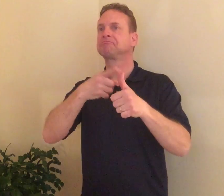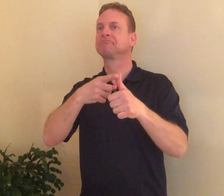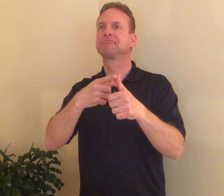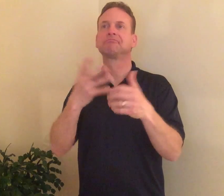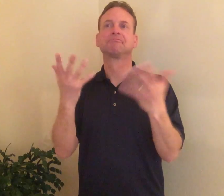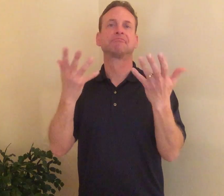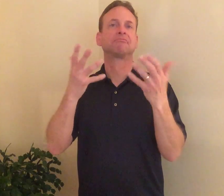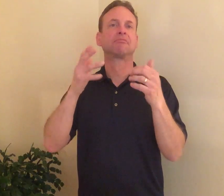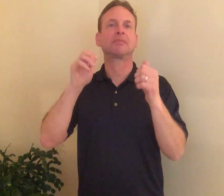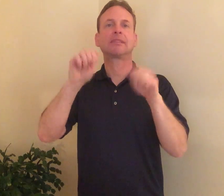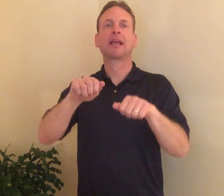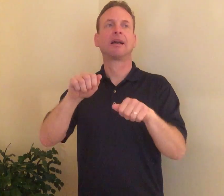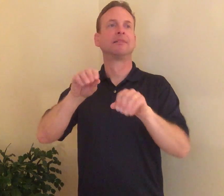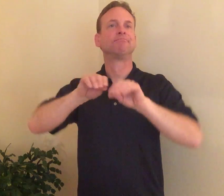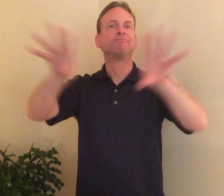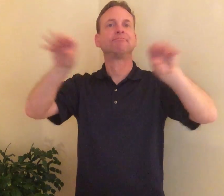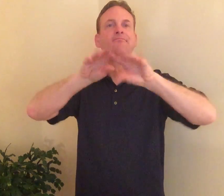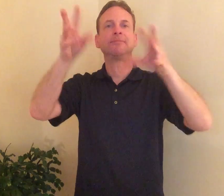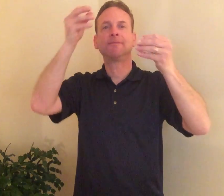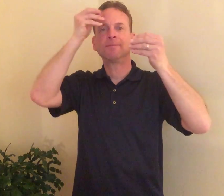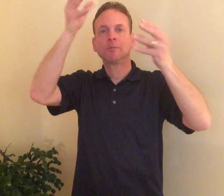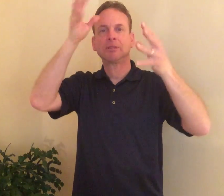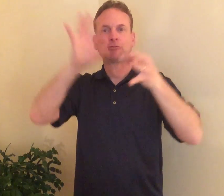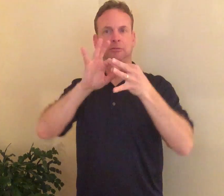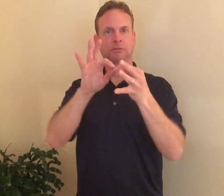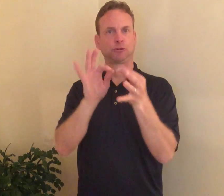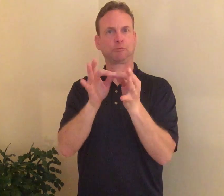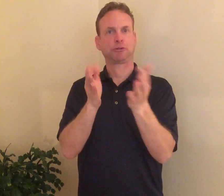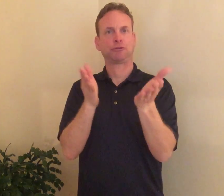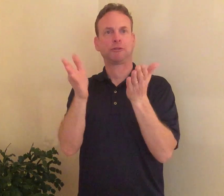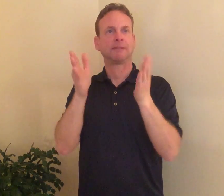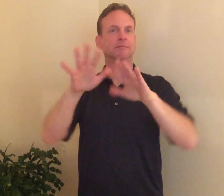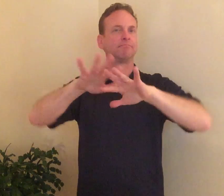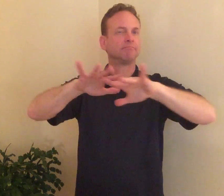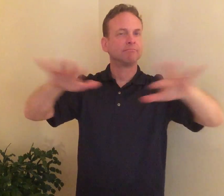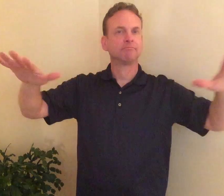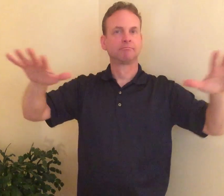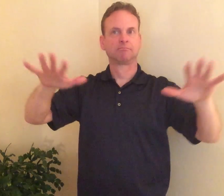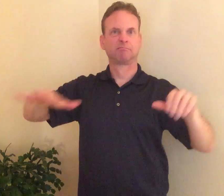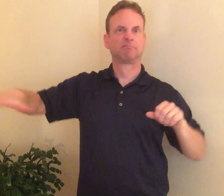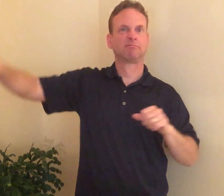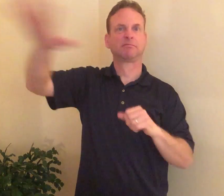such as the dissemination of information related to interpreter services in the community.